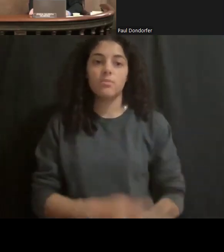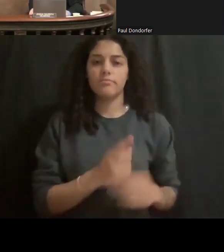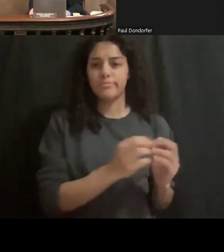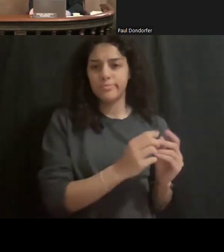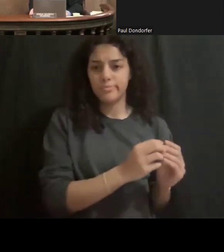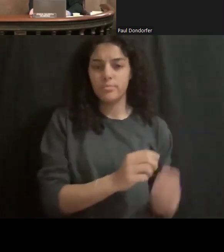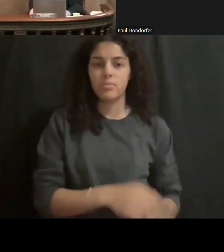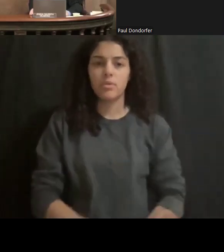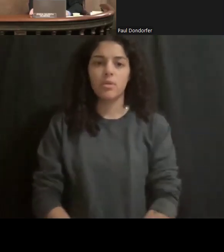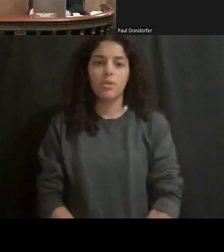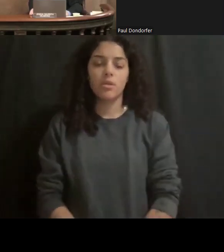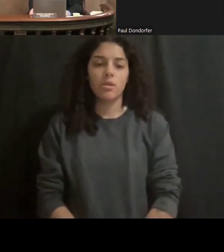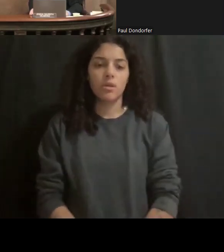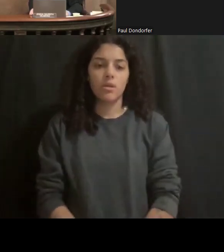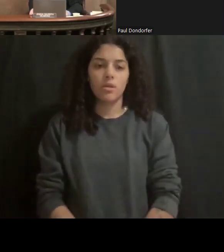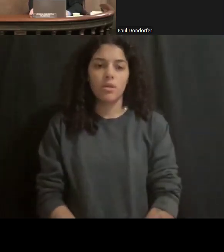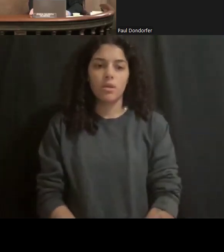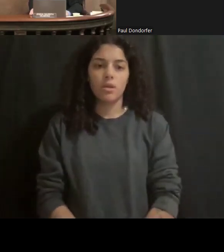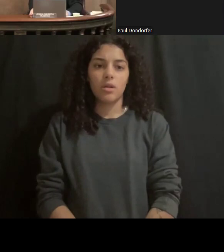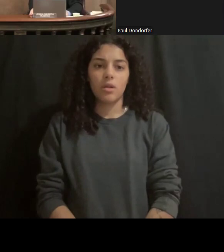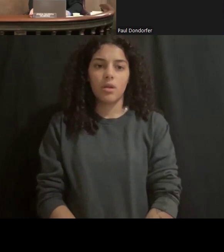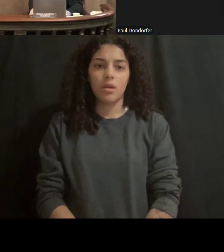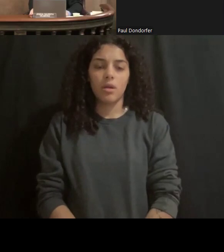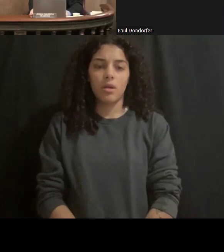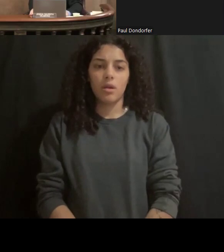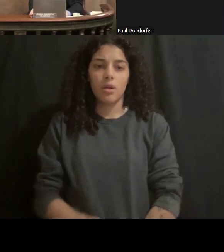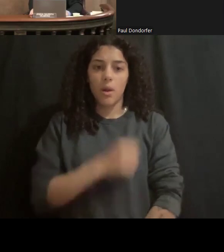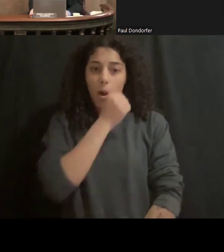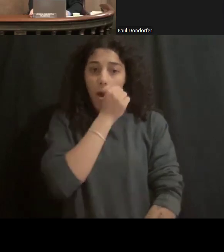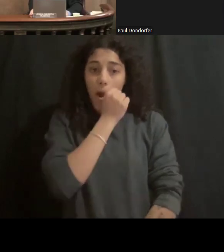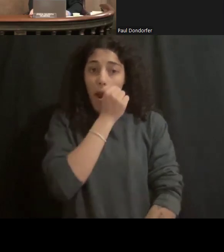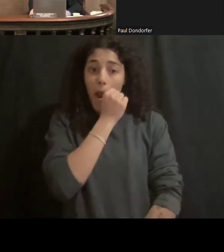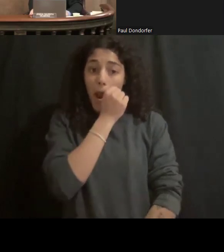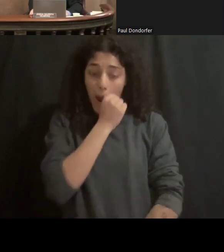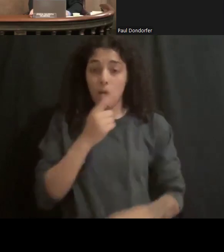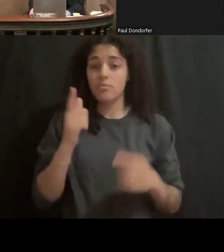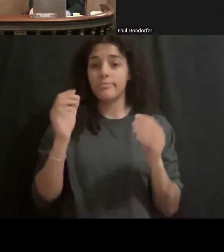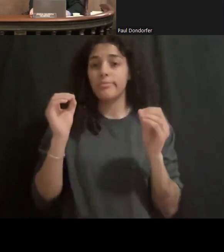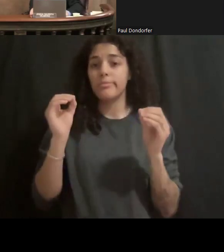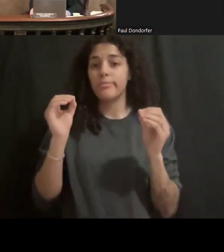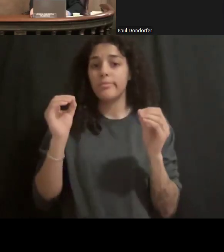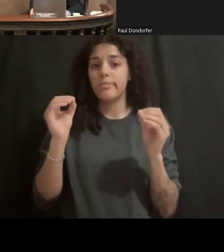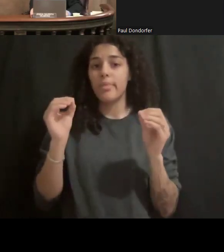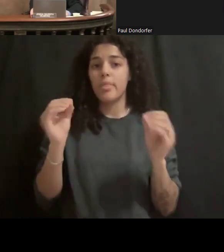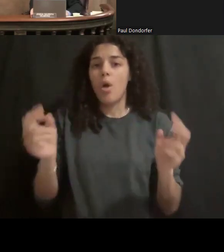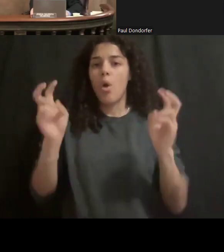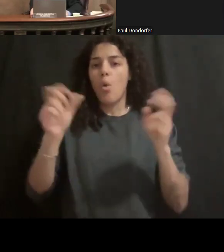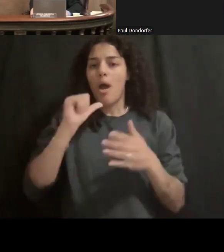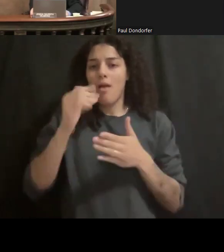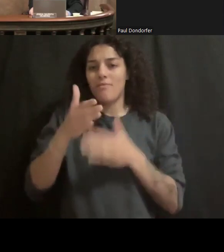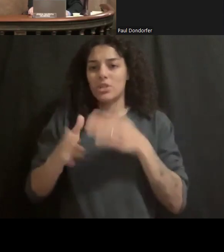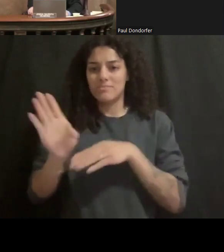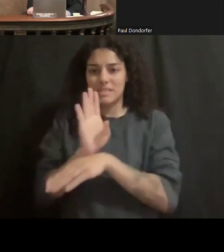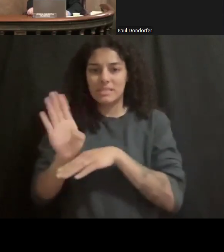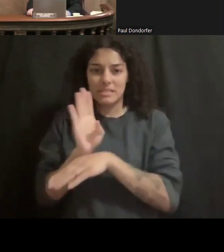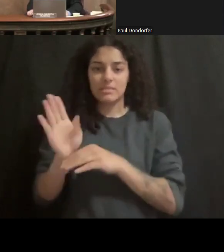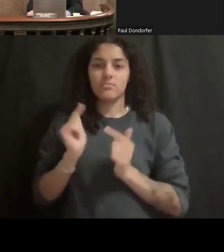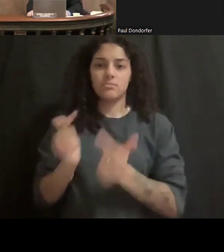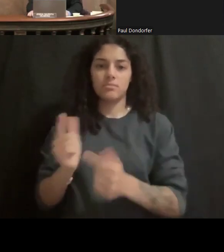There being there being no unfinished business Legislator Uden Madam President